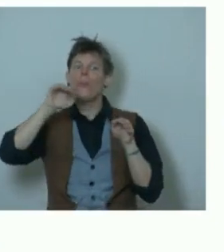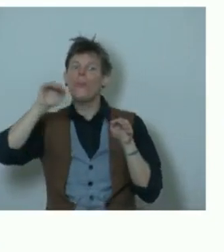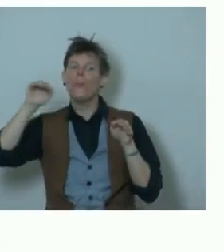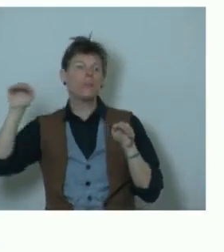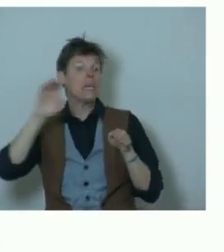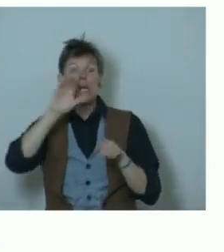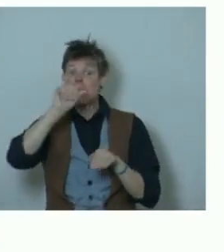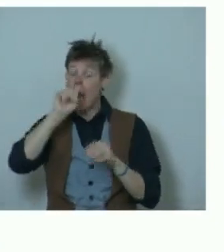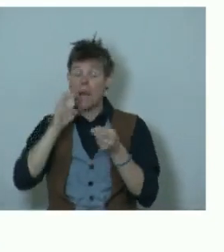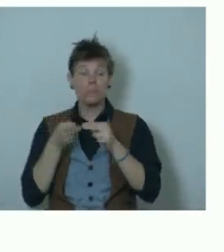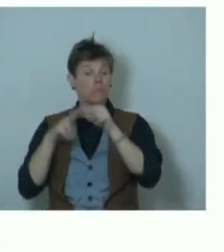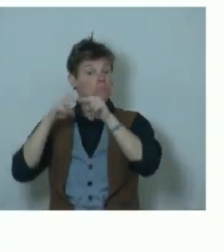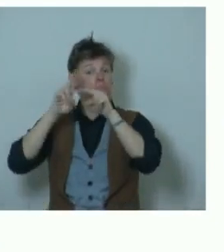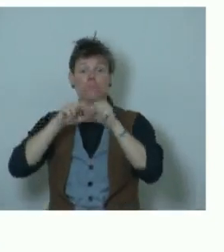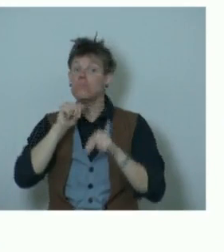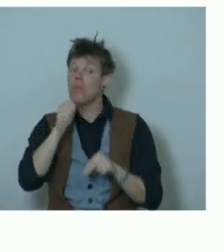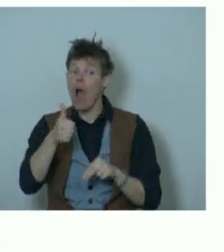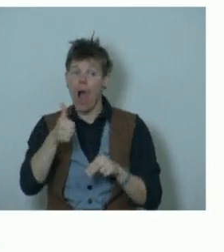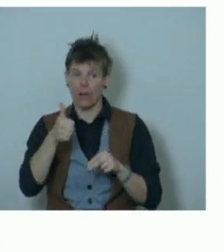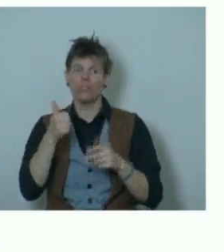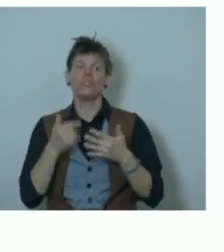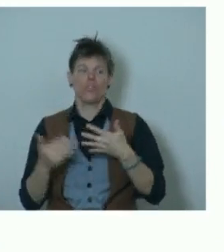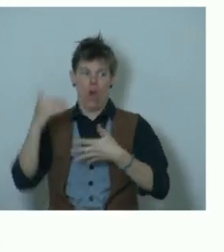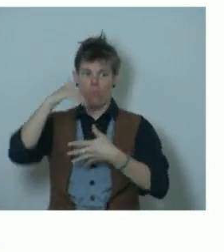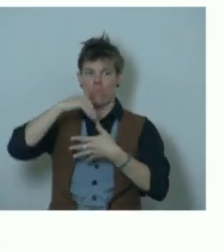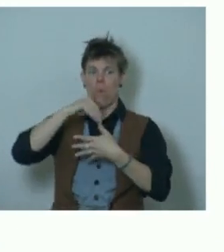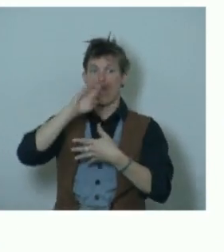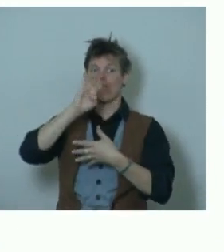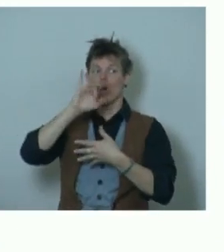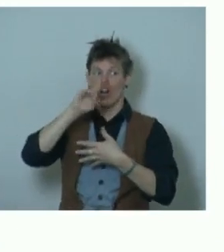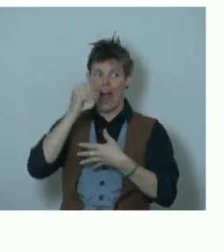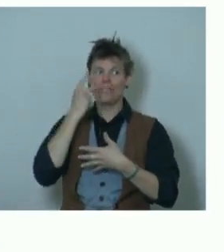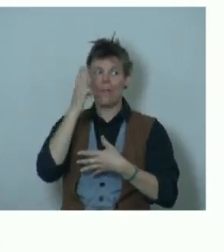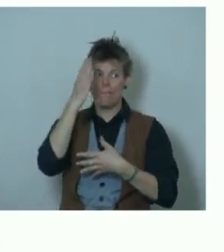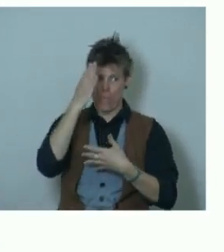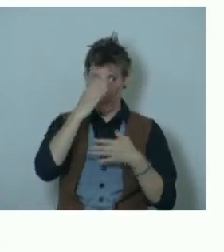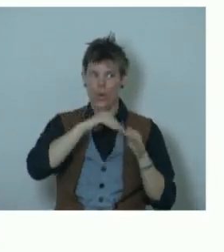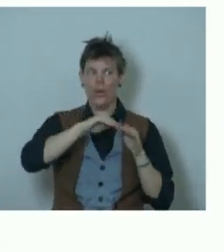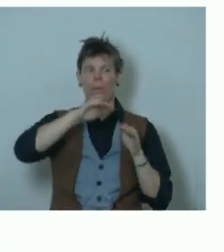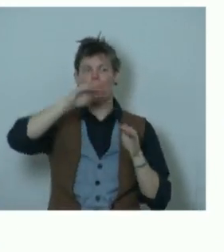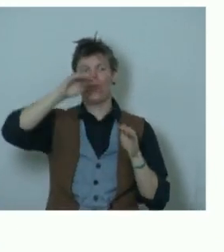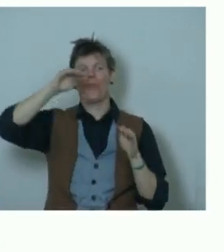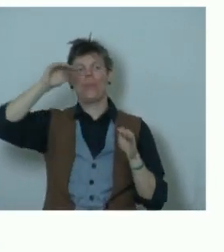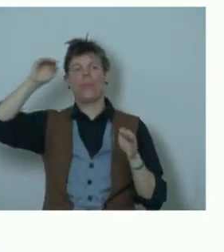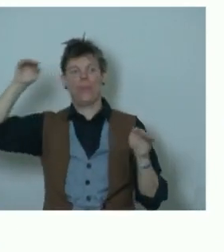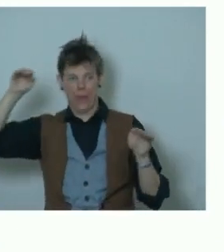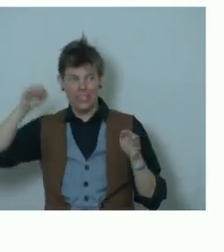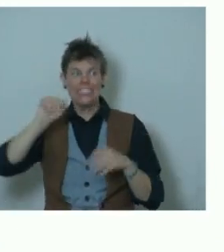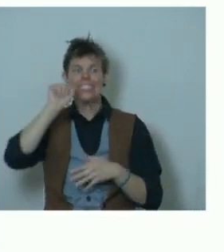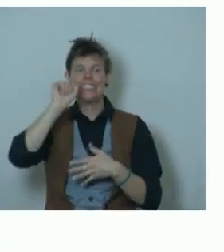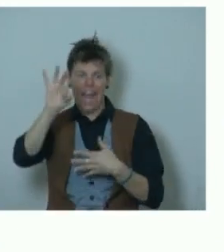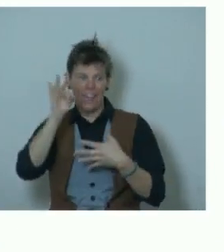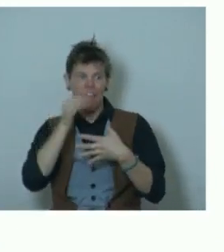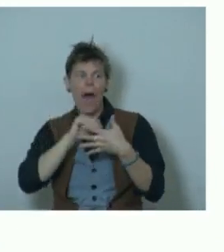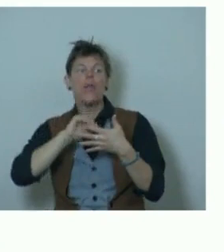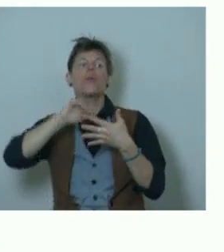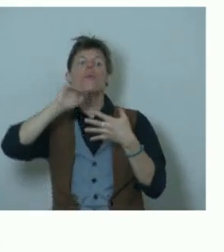THE GREENLINE HAS BECOME ALMOST HARDLY GROWN AT ALL. BERNALILLO COUNTY ON THE TOP IS GETTING THERE.